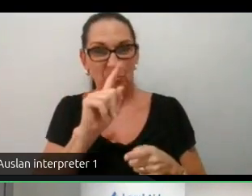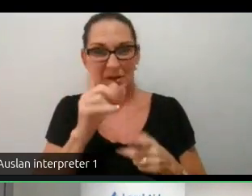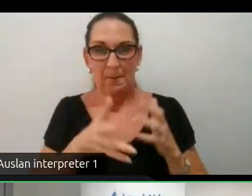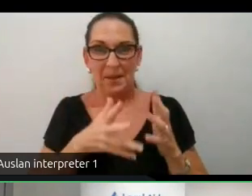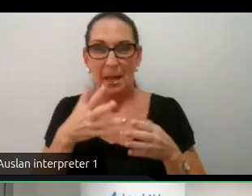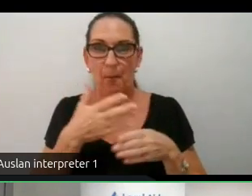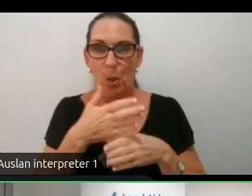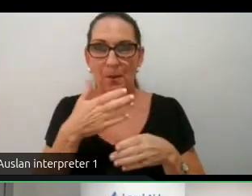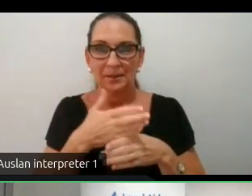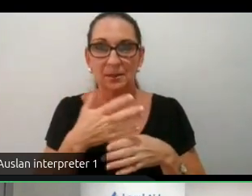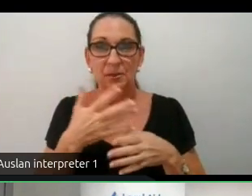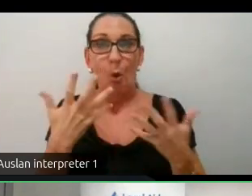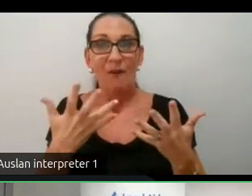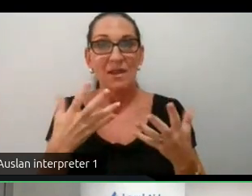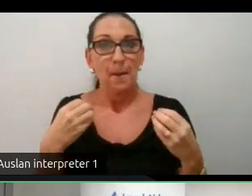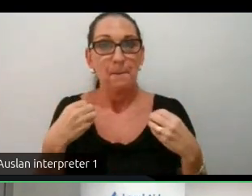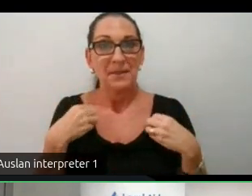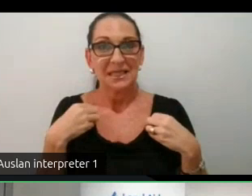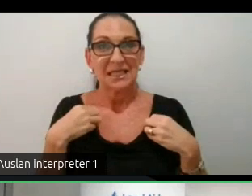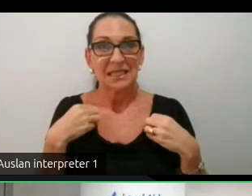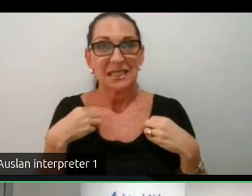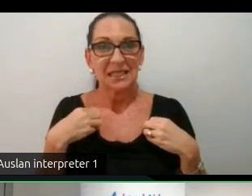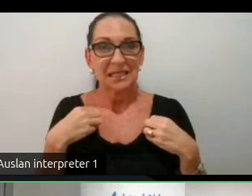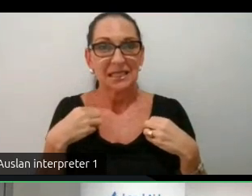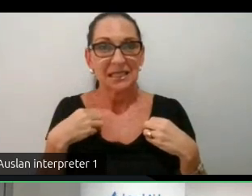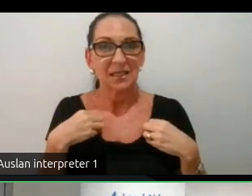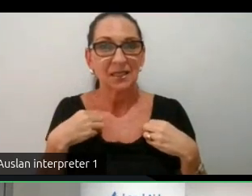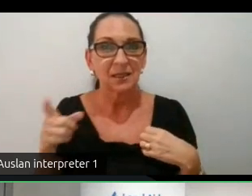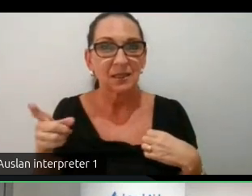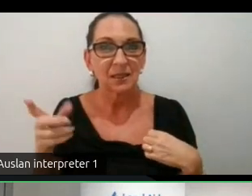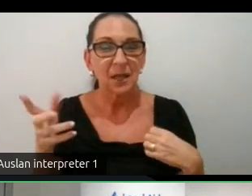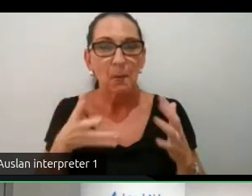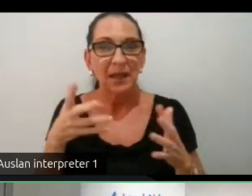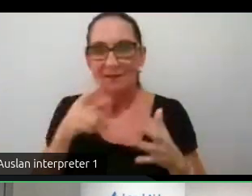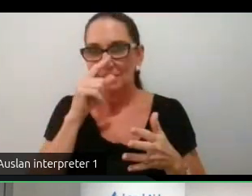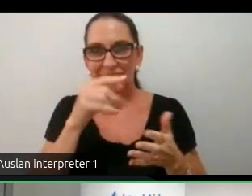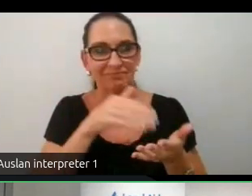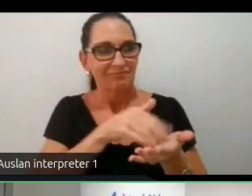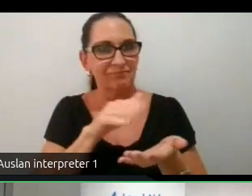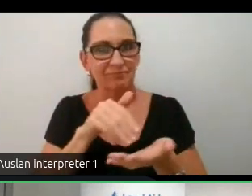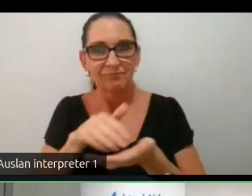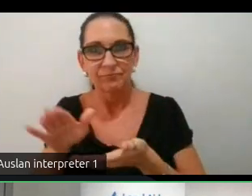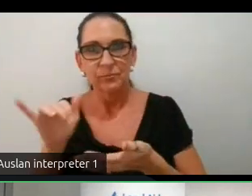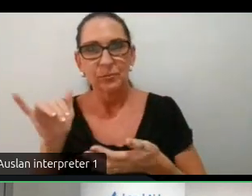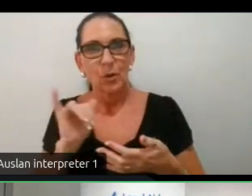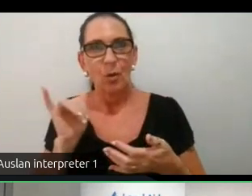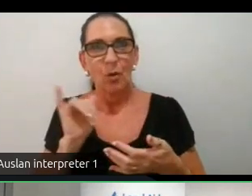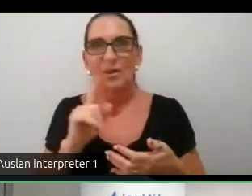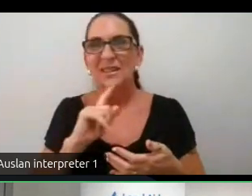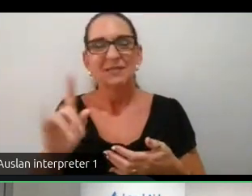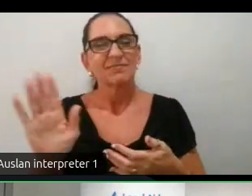by that is often businesses will go underwater and people could get fired or they could be told